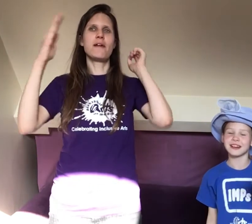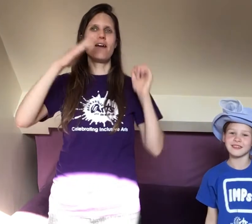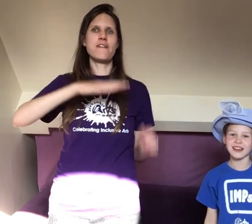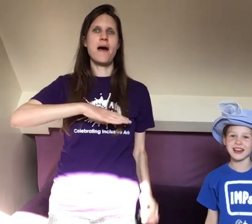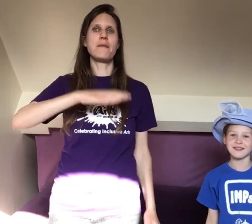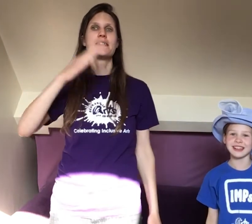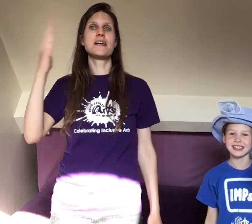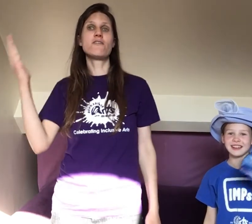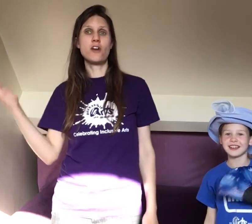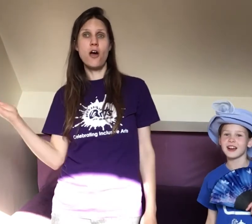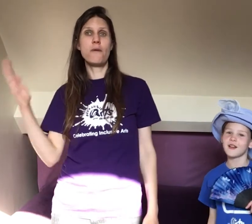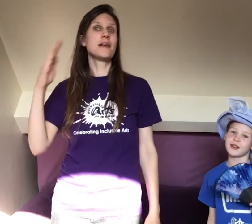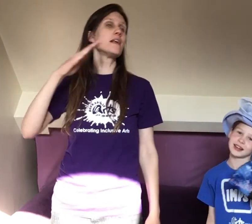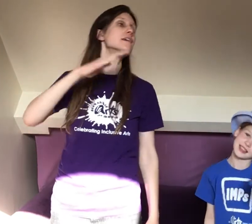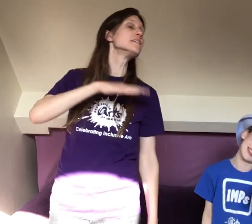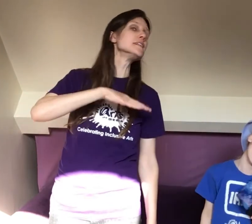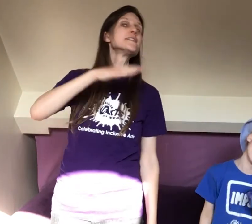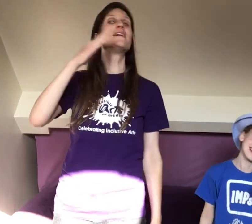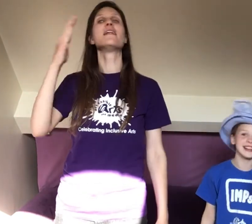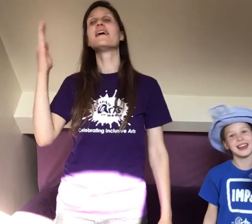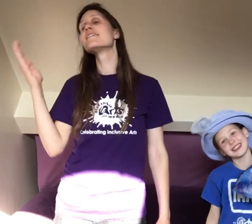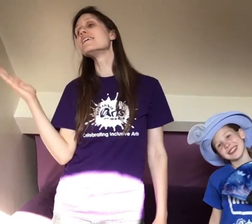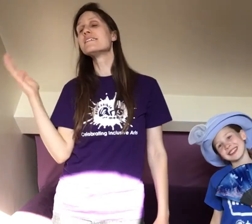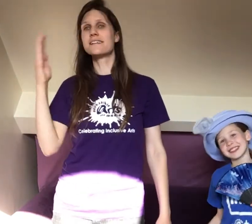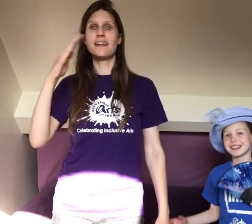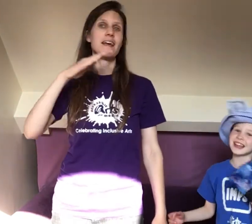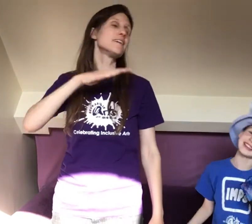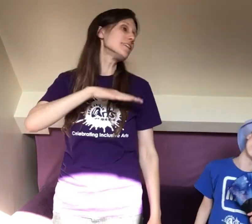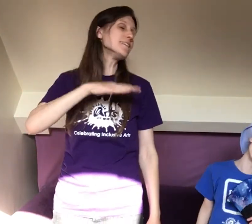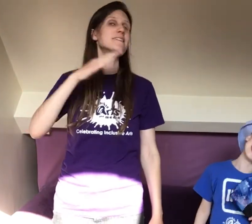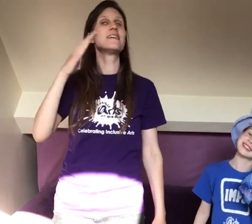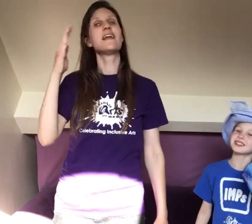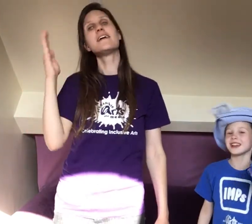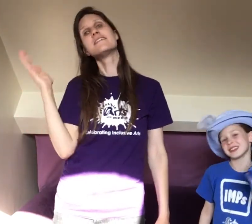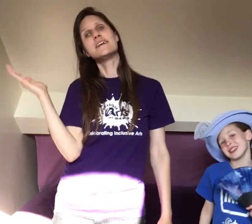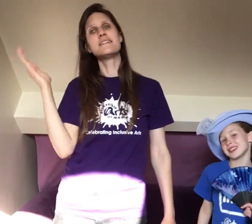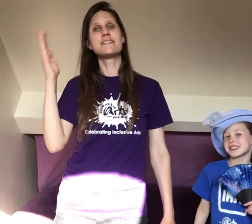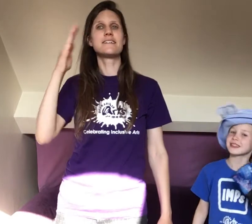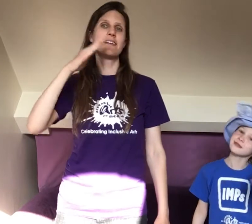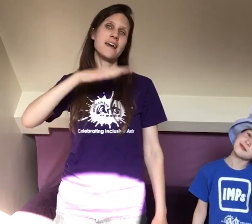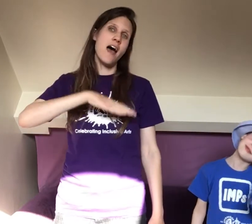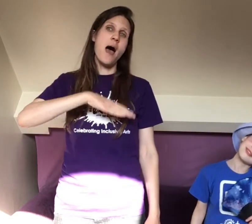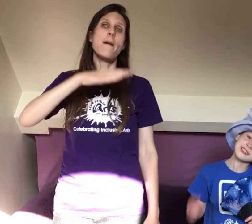when I found myself going like this, like this, like this, like this.